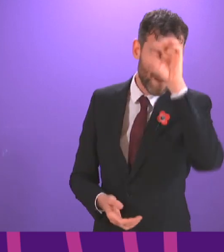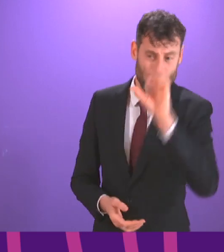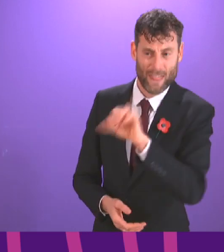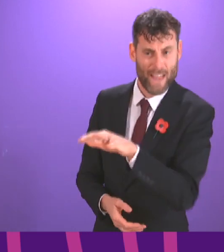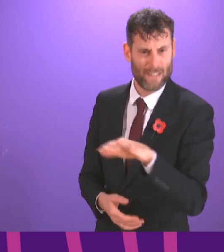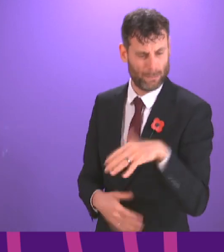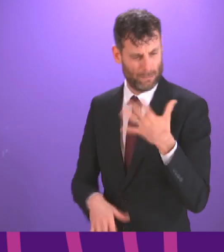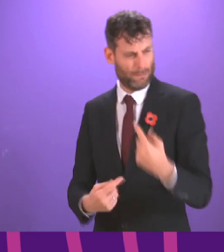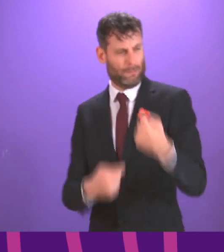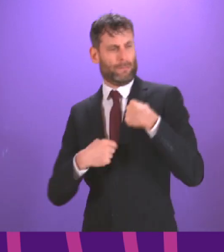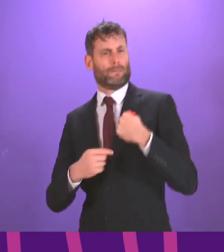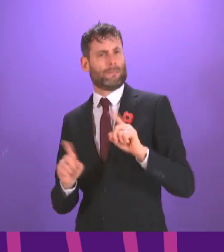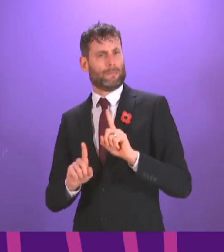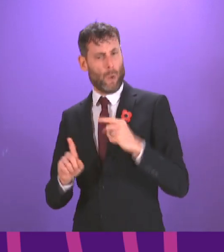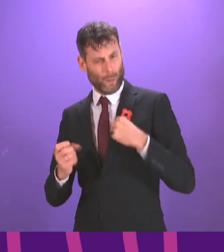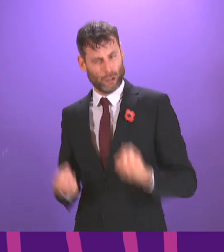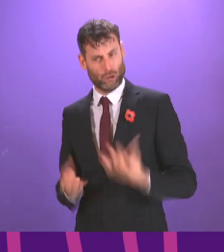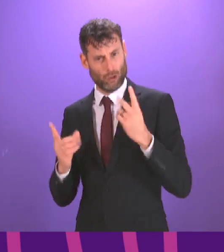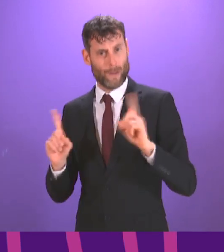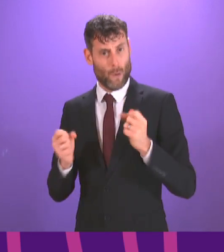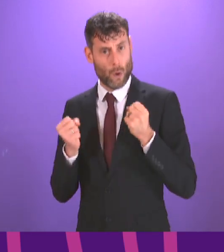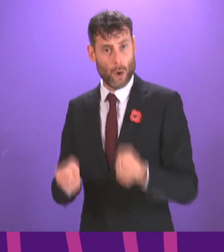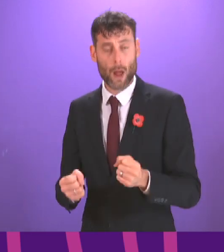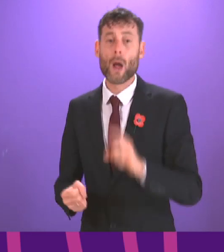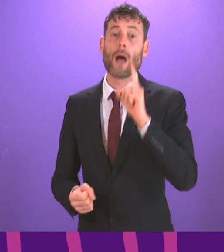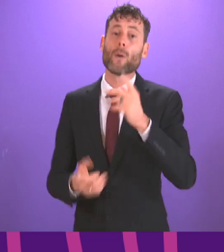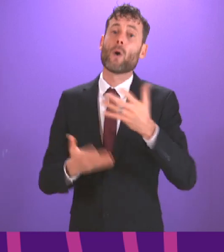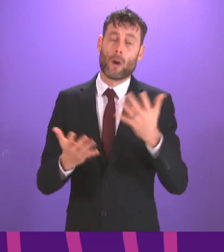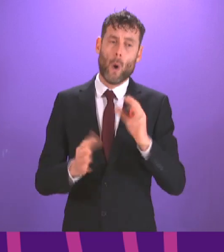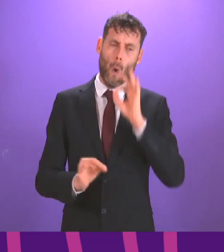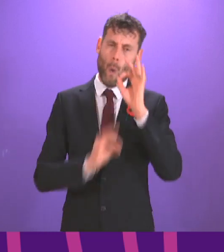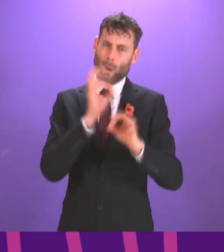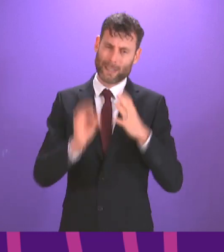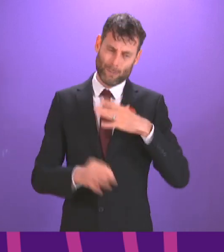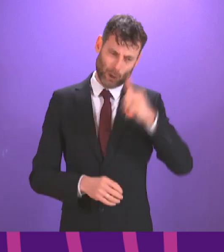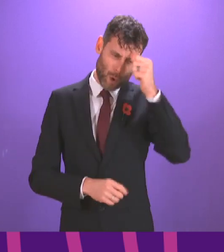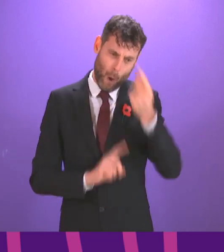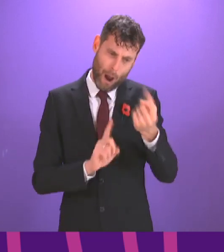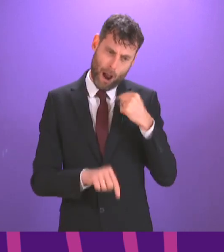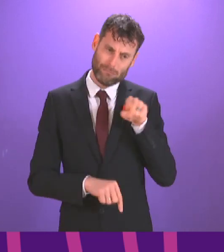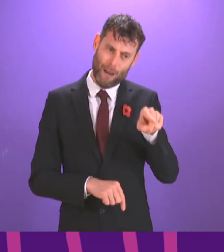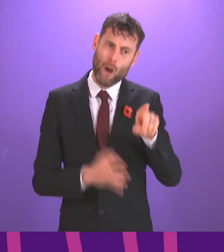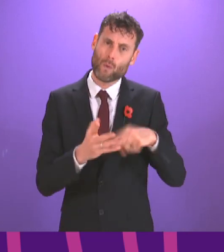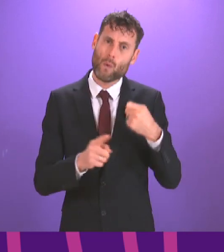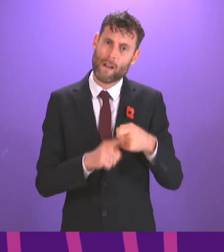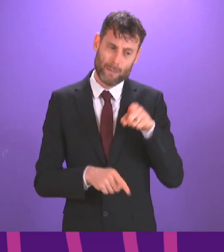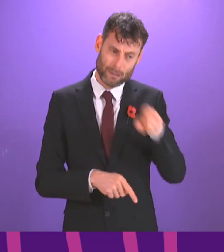There are unanswered questions about the UK Government’s role in the strike, and we will continue to press the UK Government to hold a full public inquiry, which would of